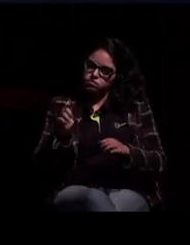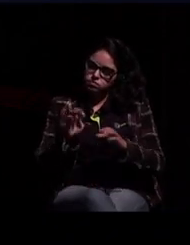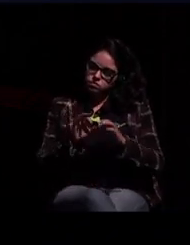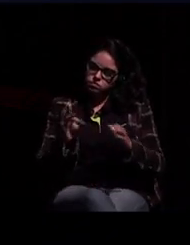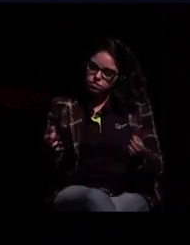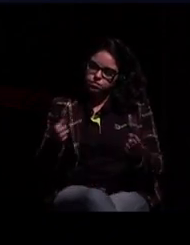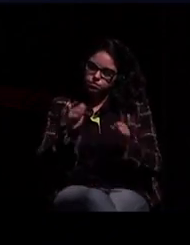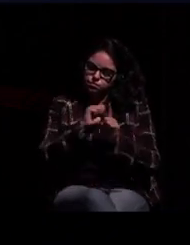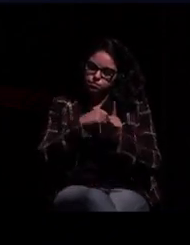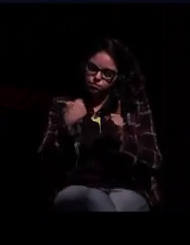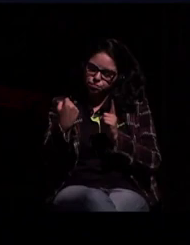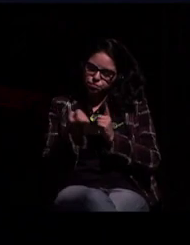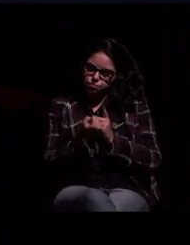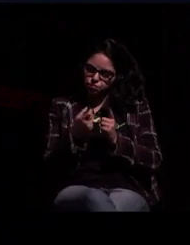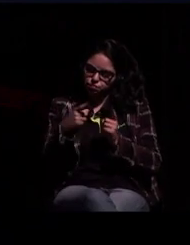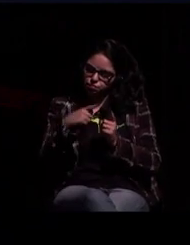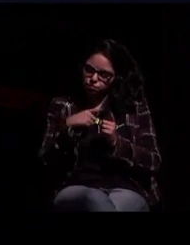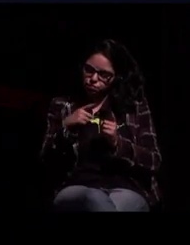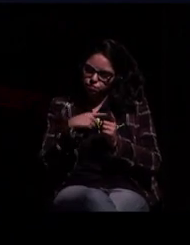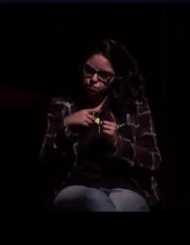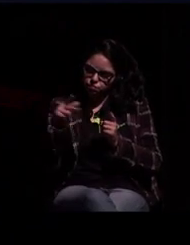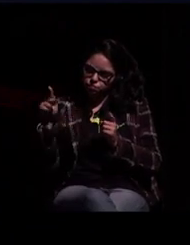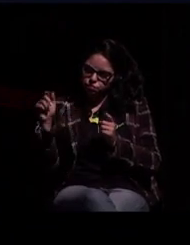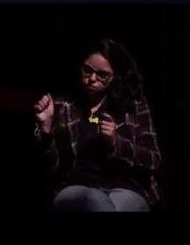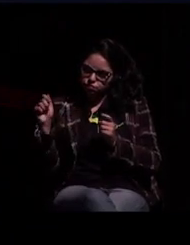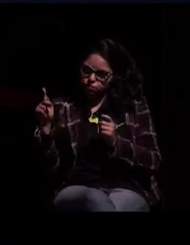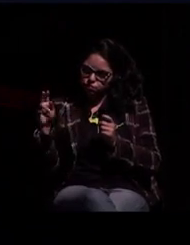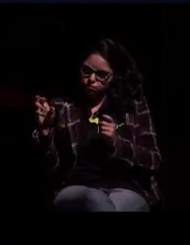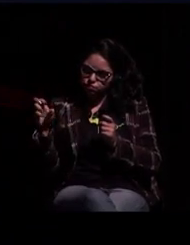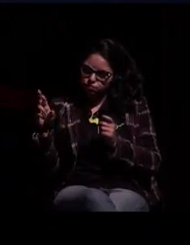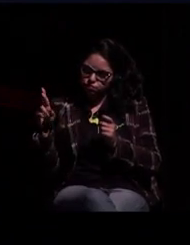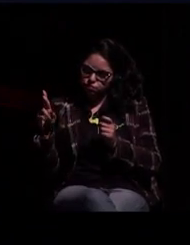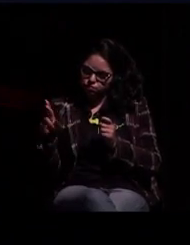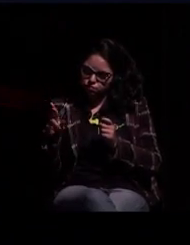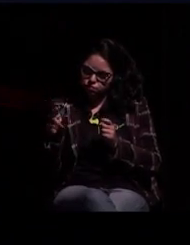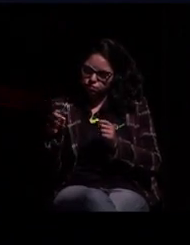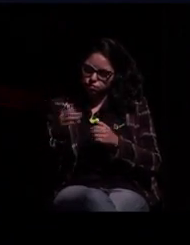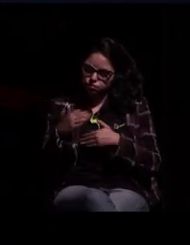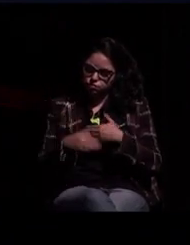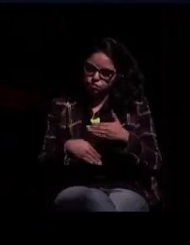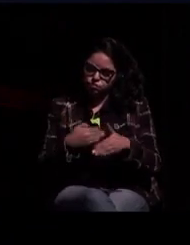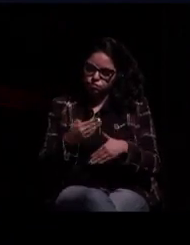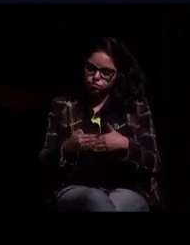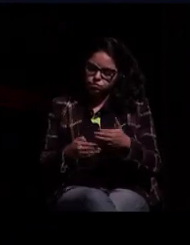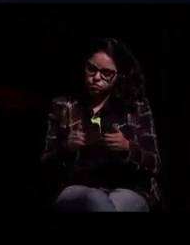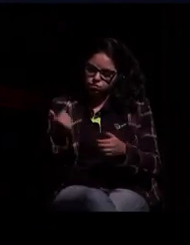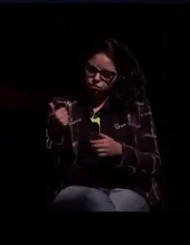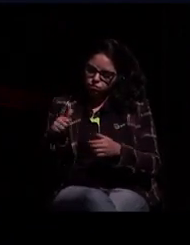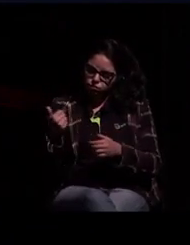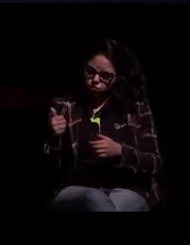dissertations and evaluation processes in an academic environment, but also as